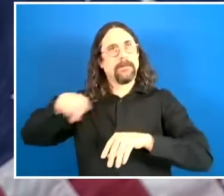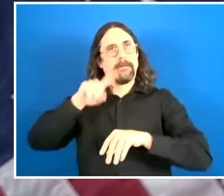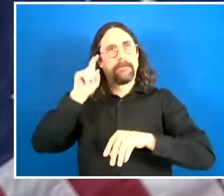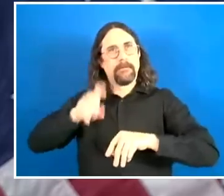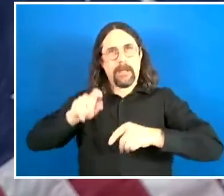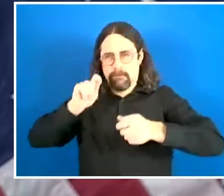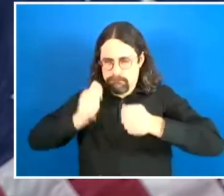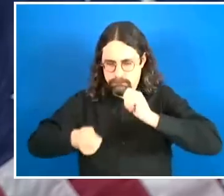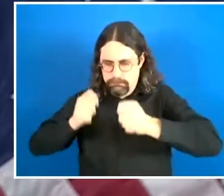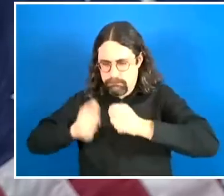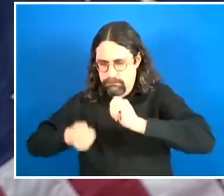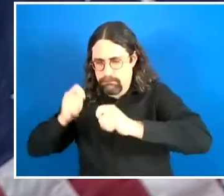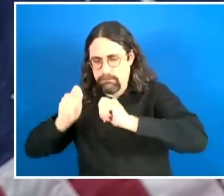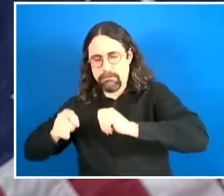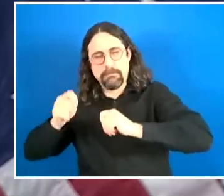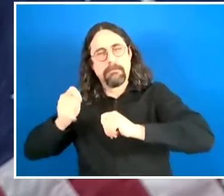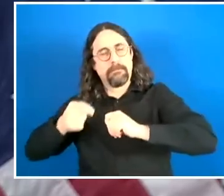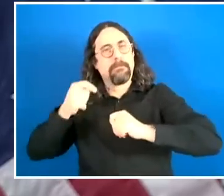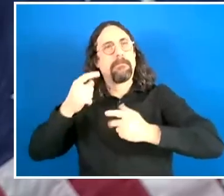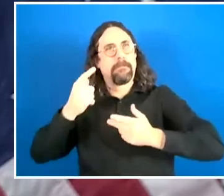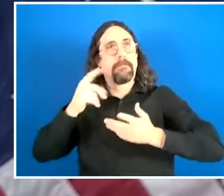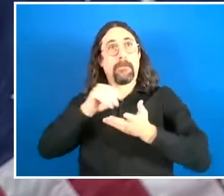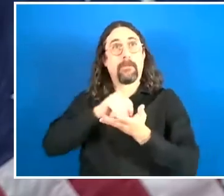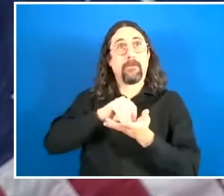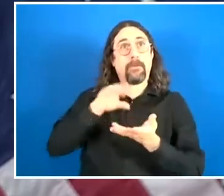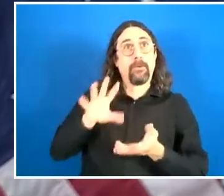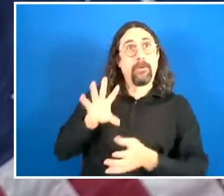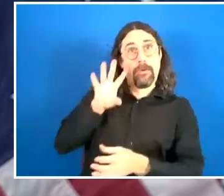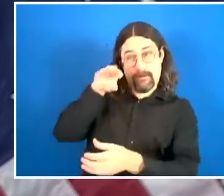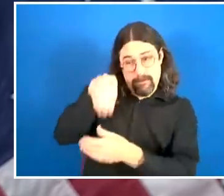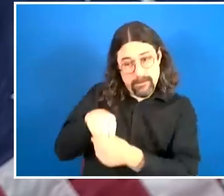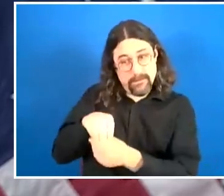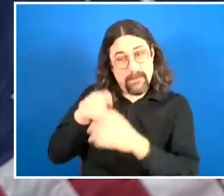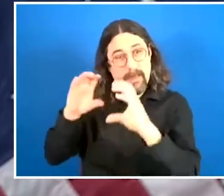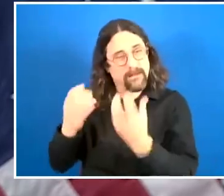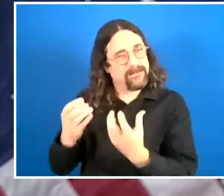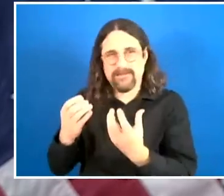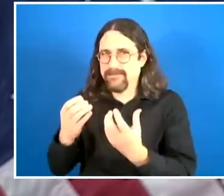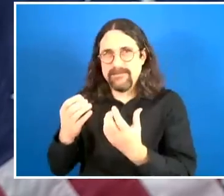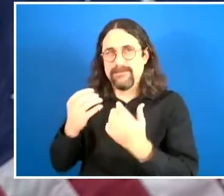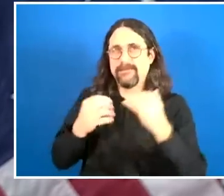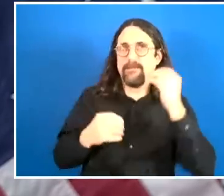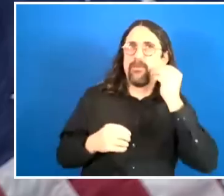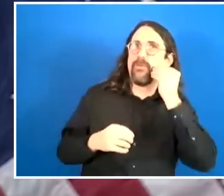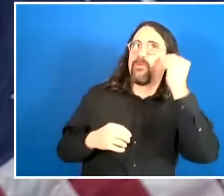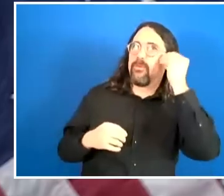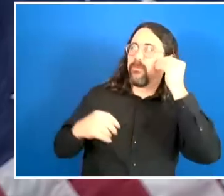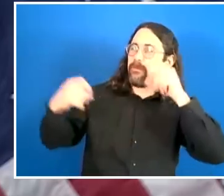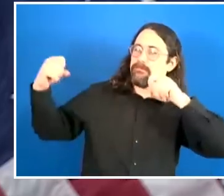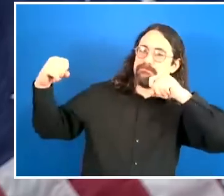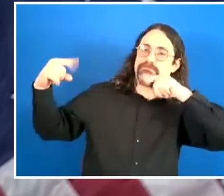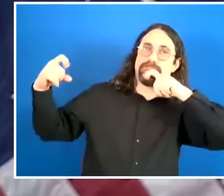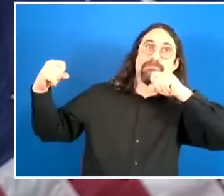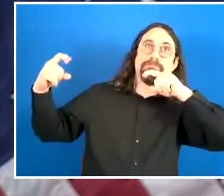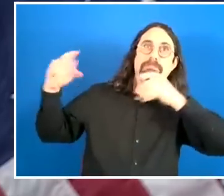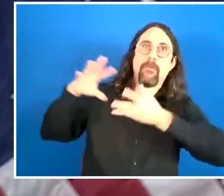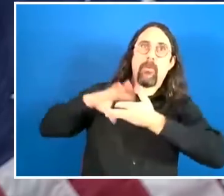CREATE AN ONLINE LEARNING APPROACH AAGIFN OR OVER A MILLION KIDS WITH